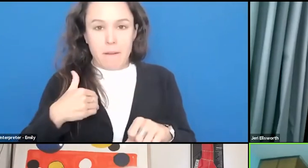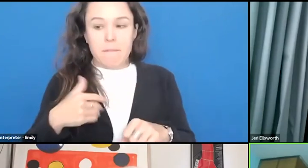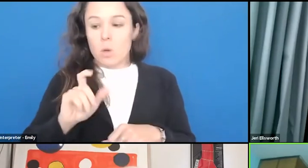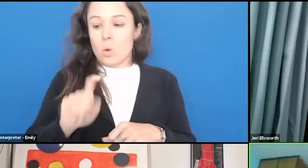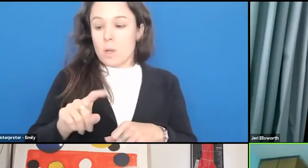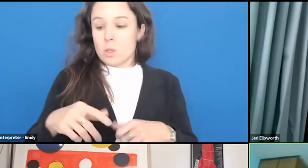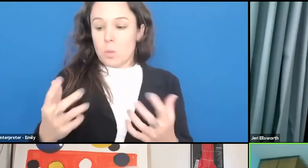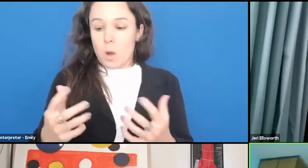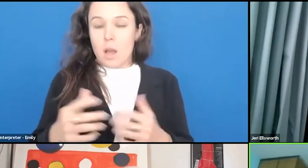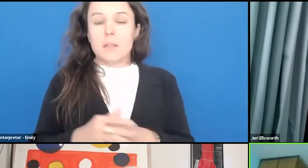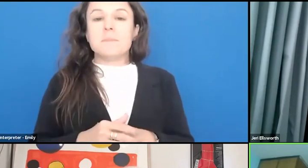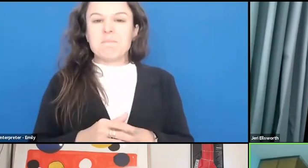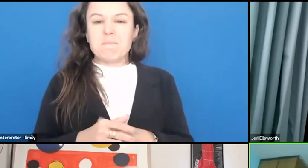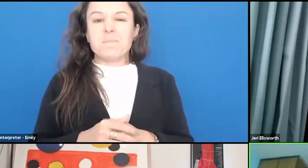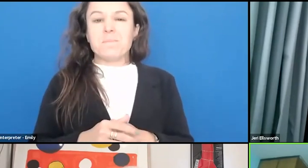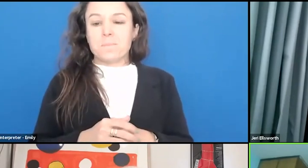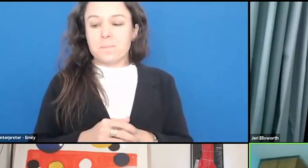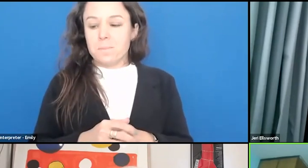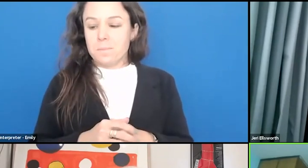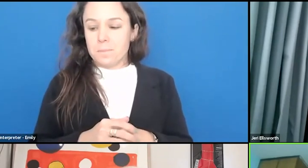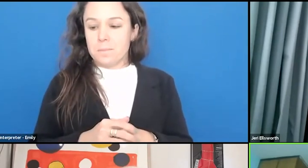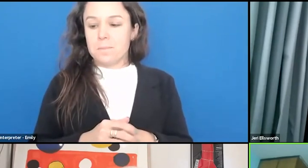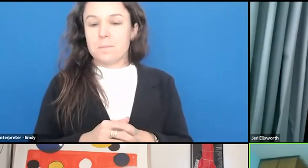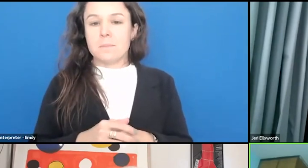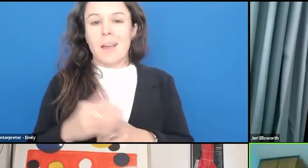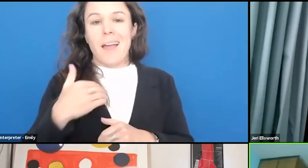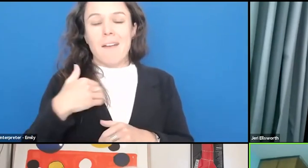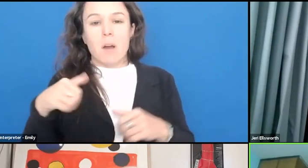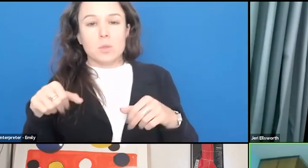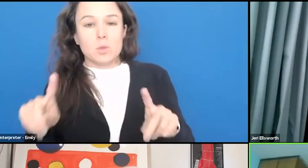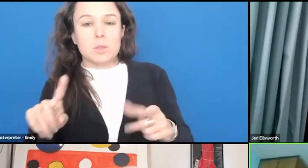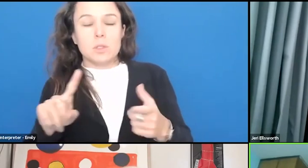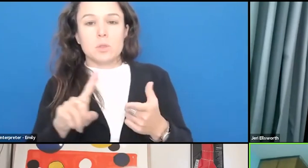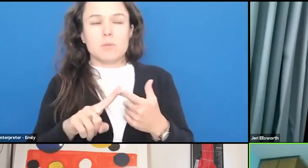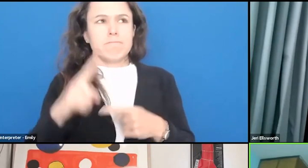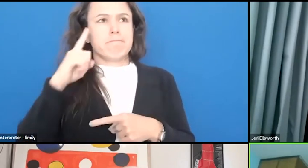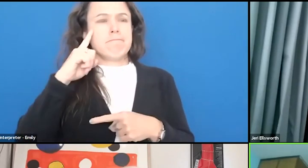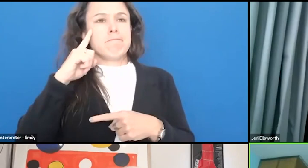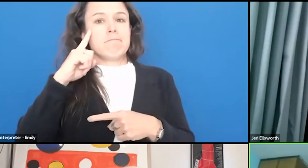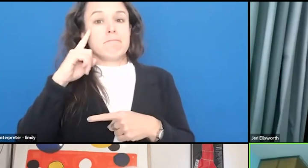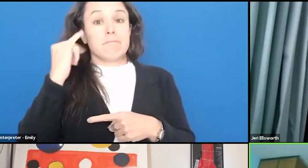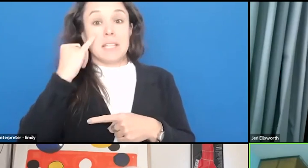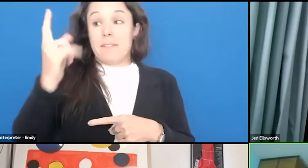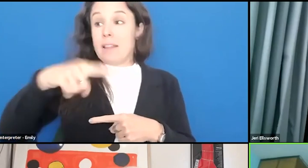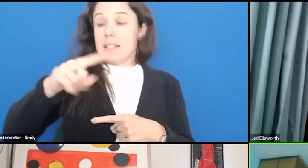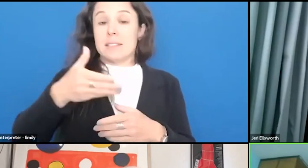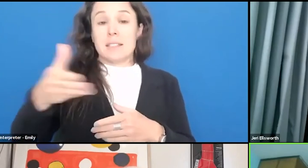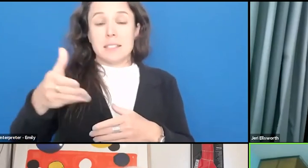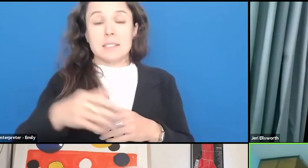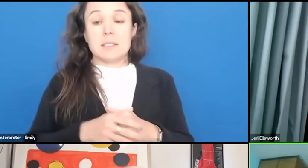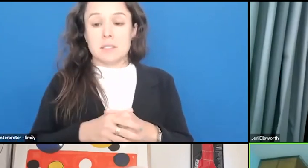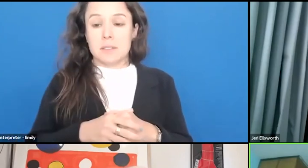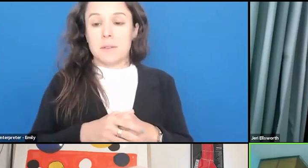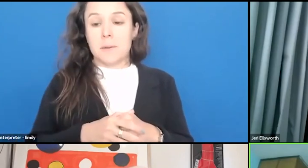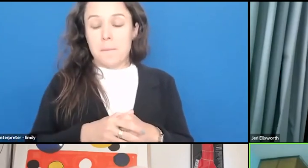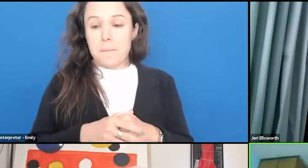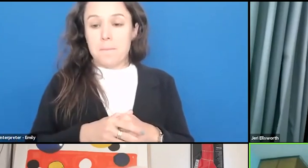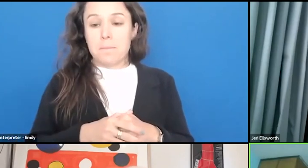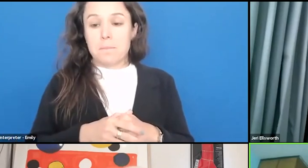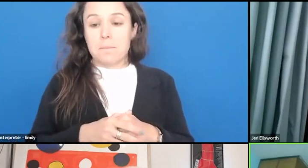is we have this chance to think about whether these things are peripheral and distracting,